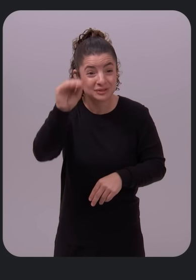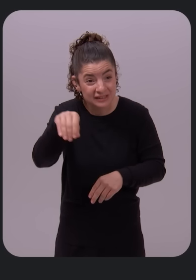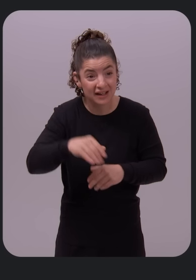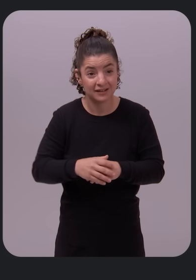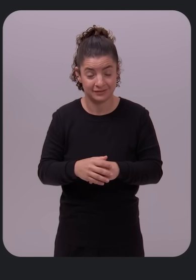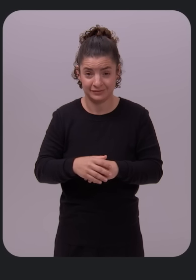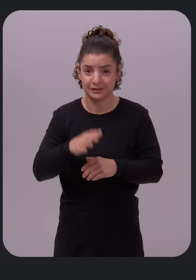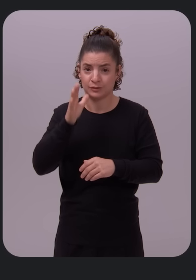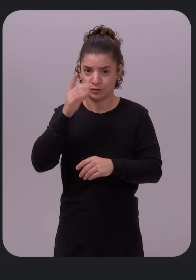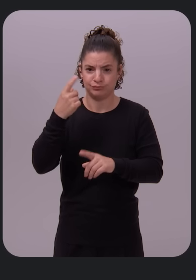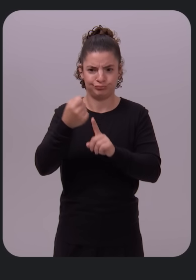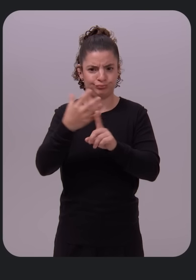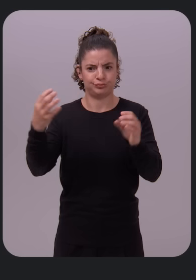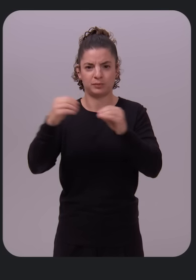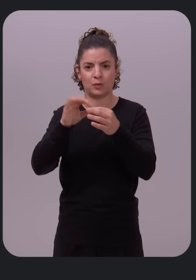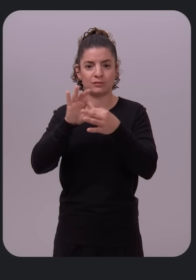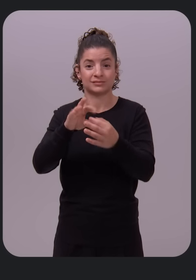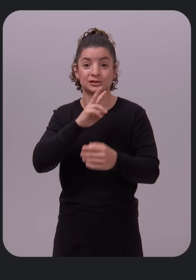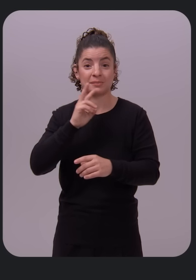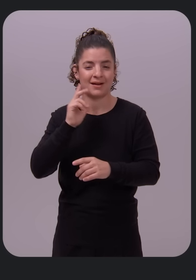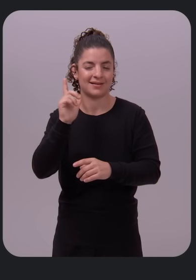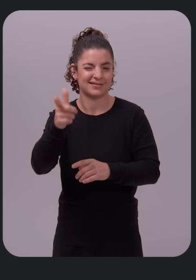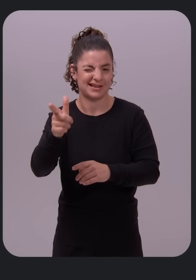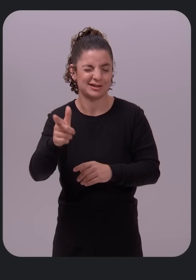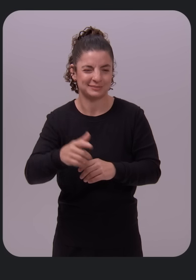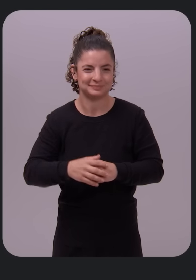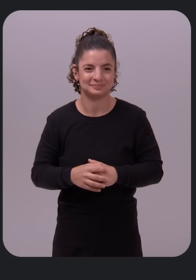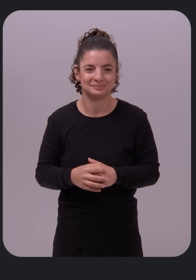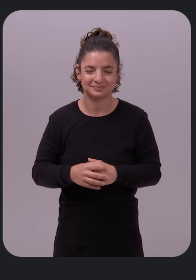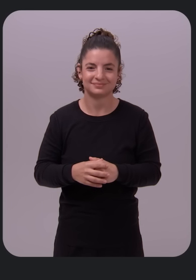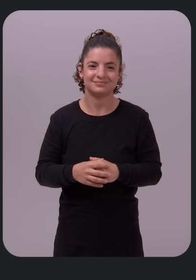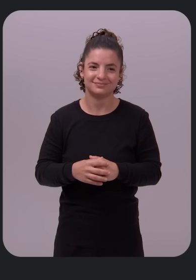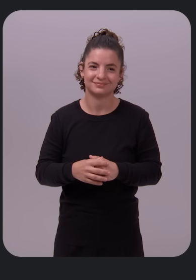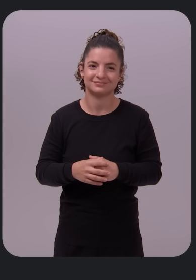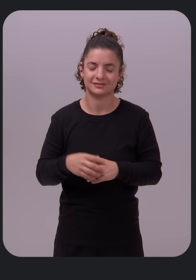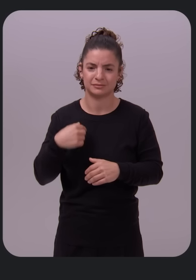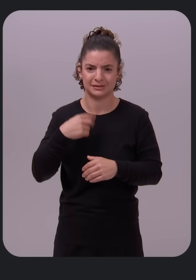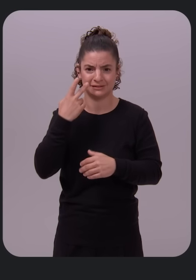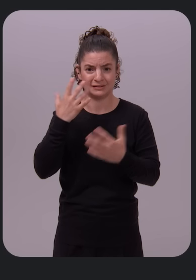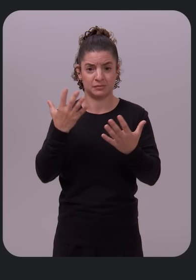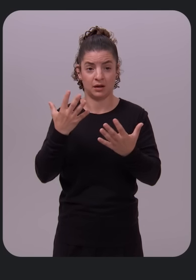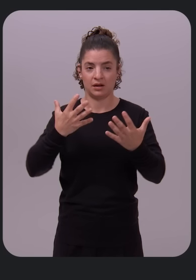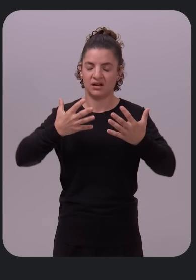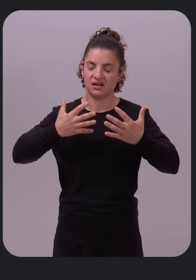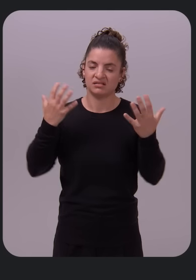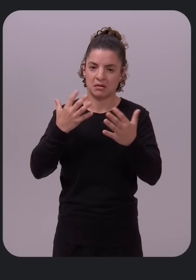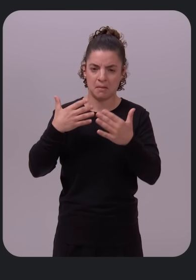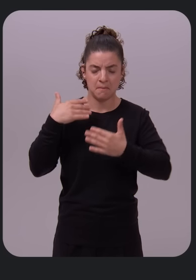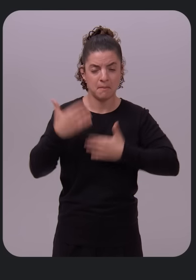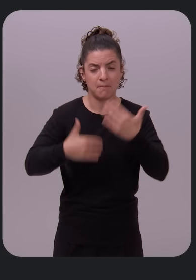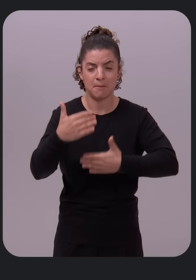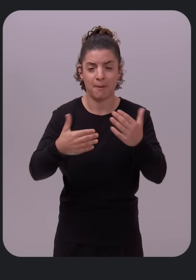You will hear a lot more about the Gemini app later. We're also seeing incredible momentum in Search.